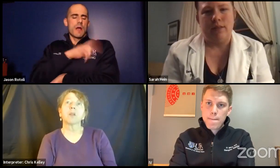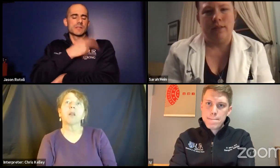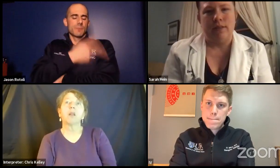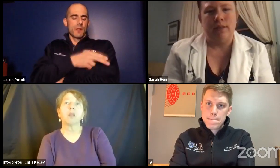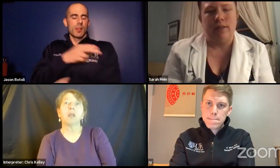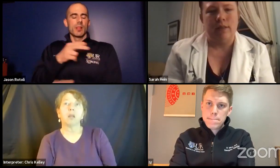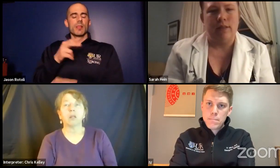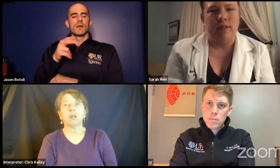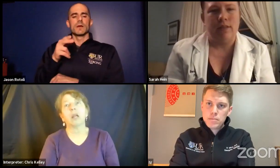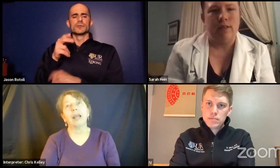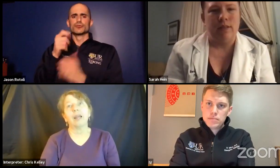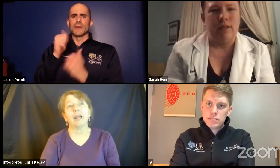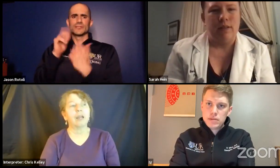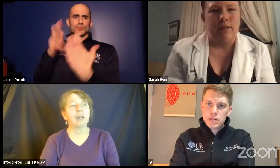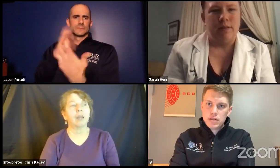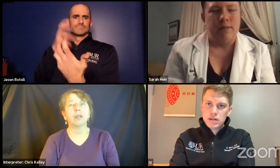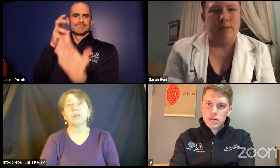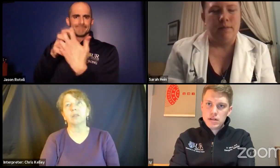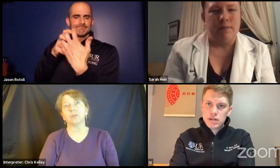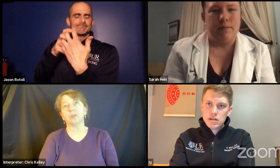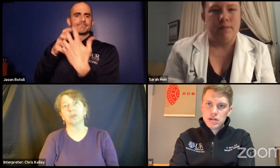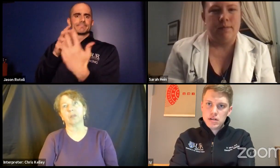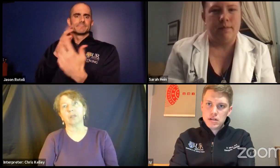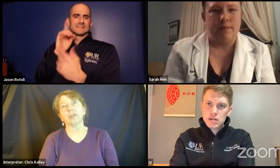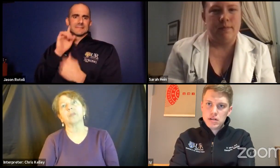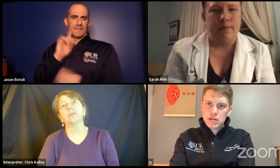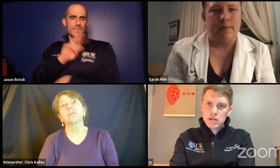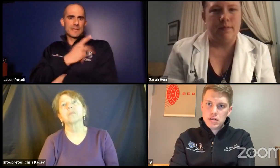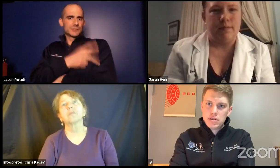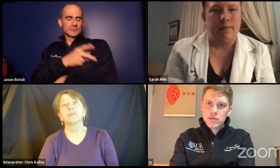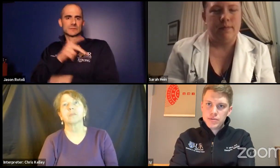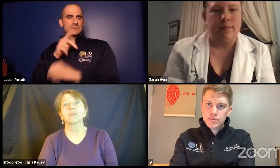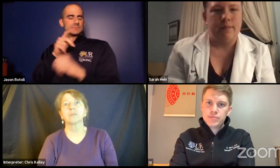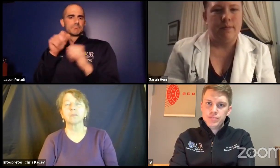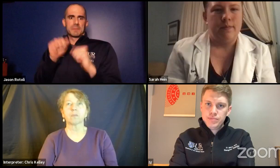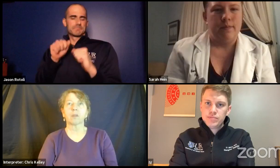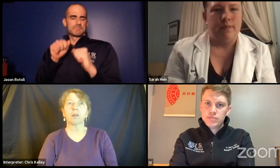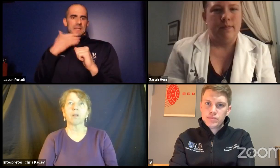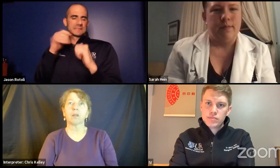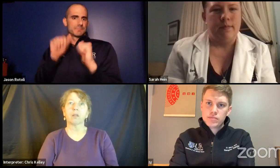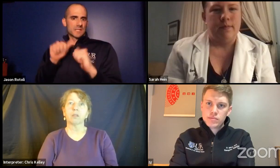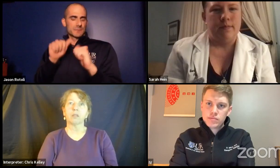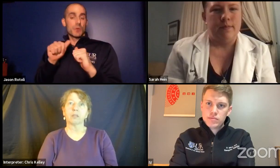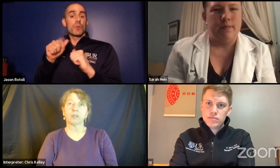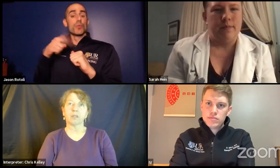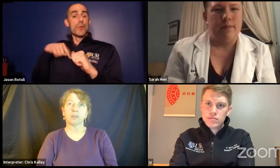other from several feet away and explain about this patient and that.